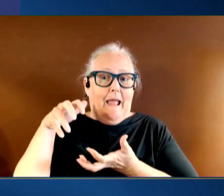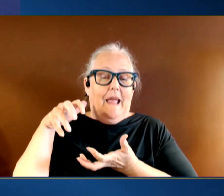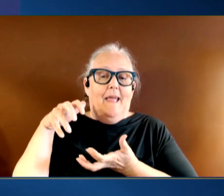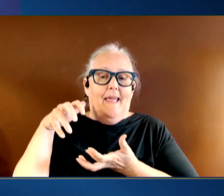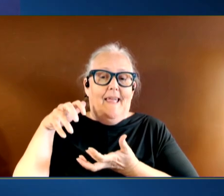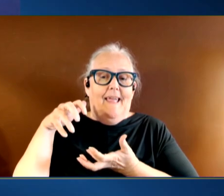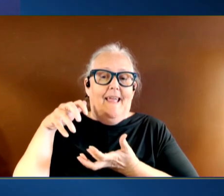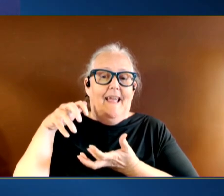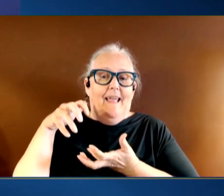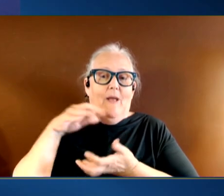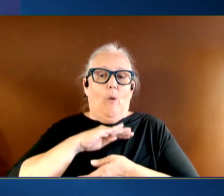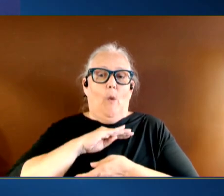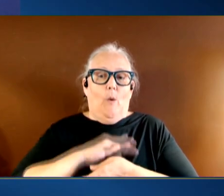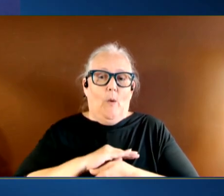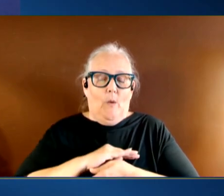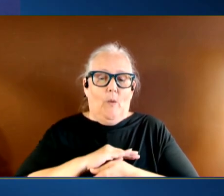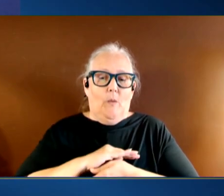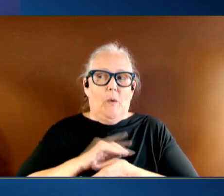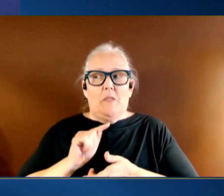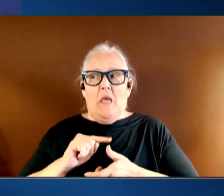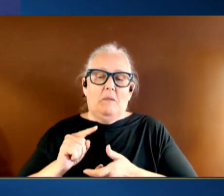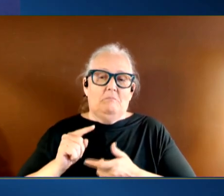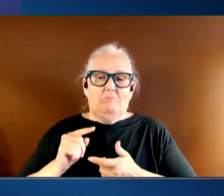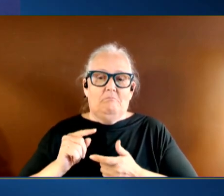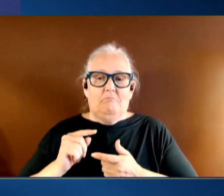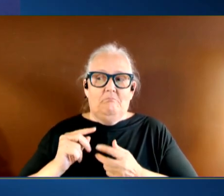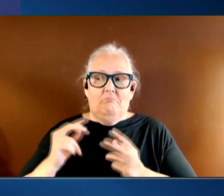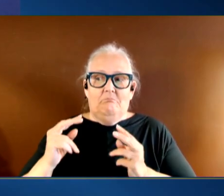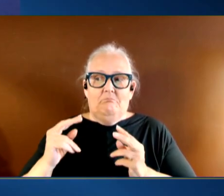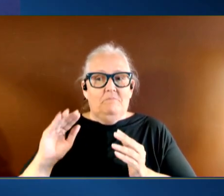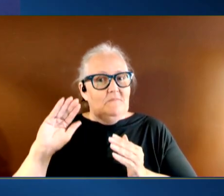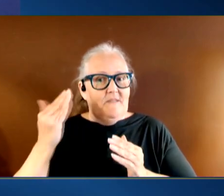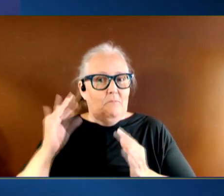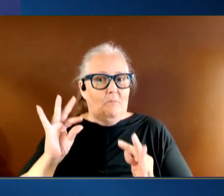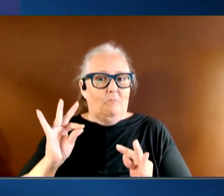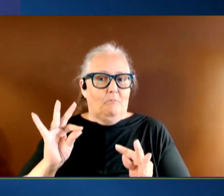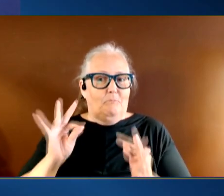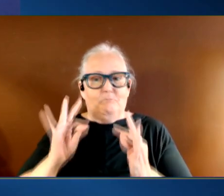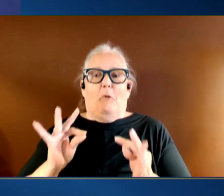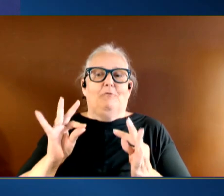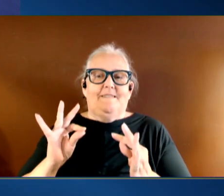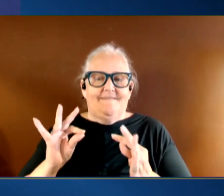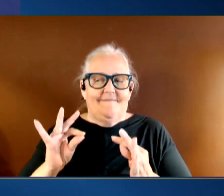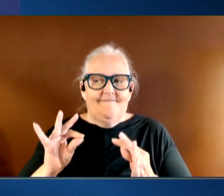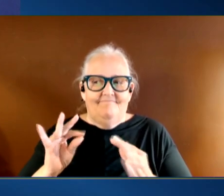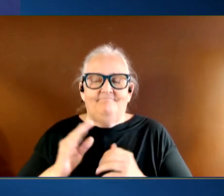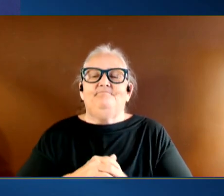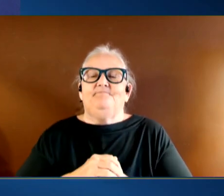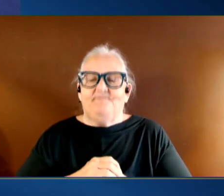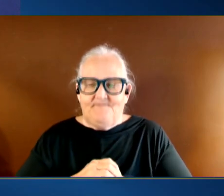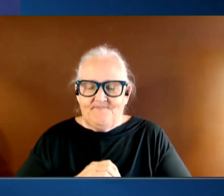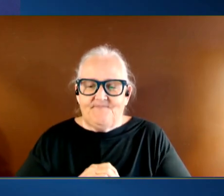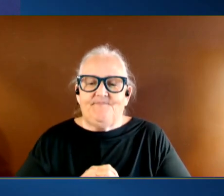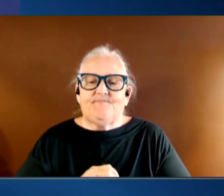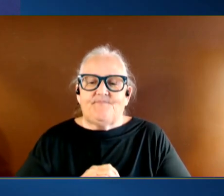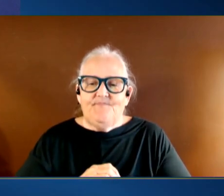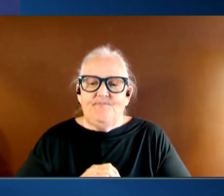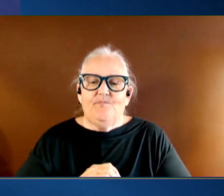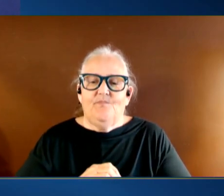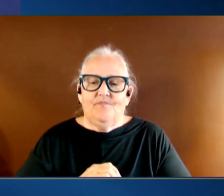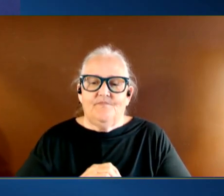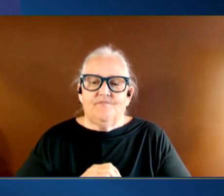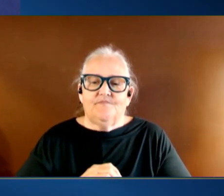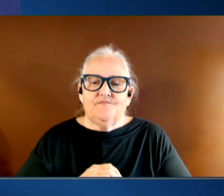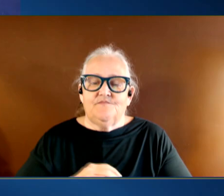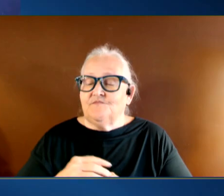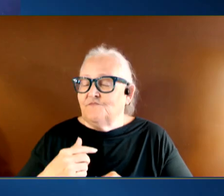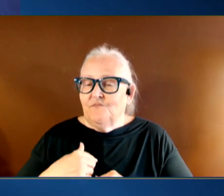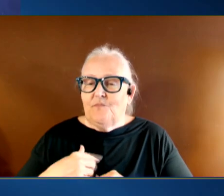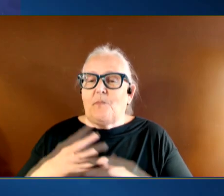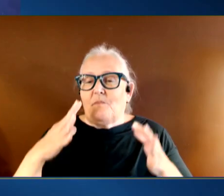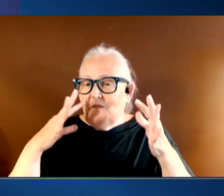And we were like, I think this is divine. And we had -- we decided to do IVF. And so,